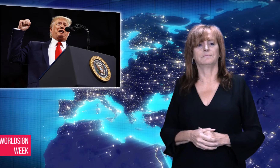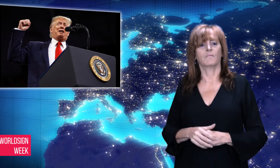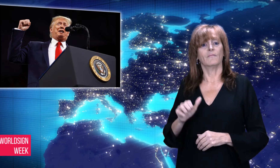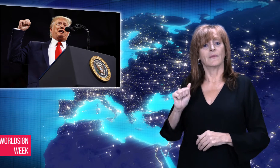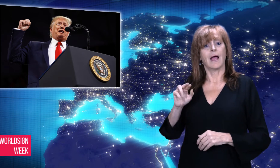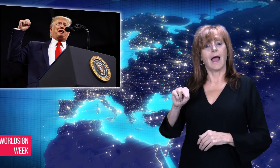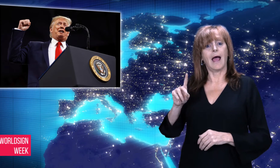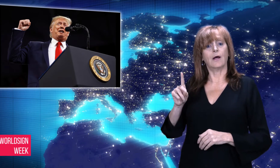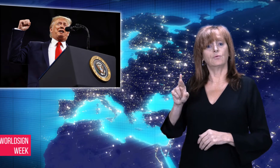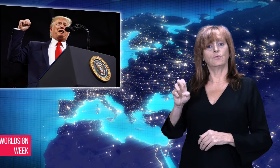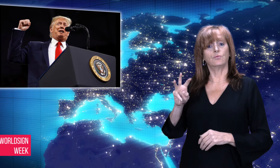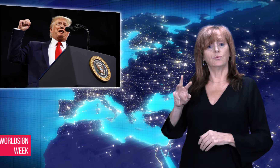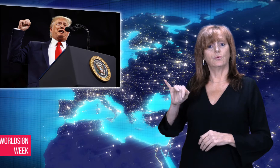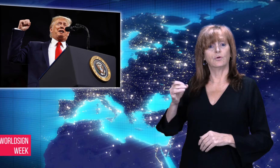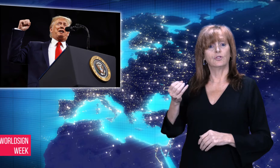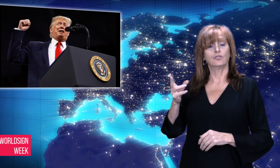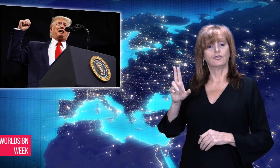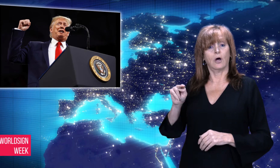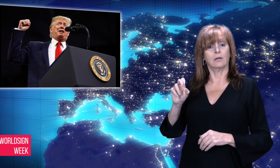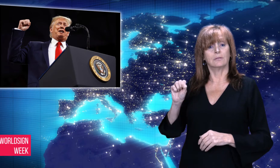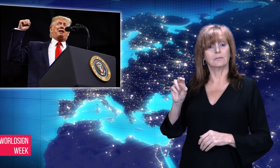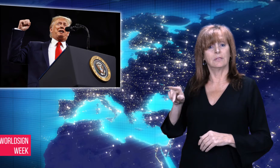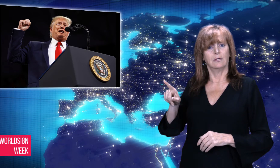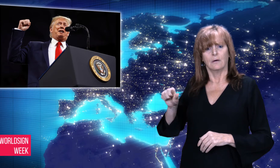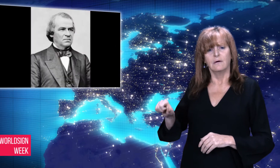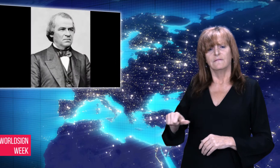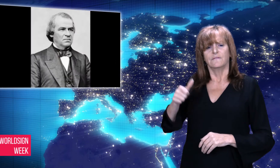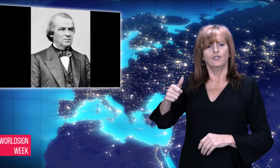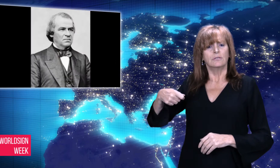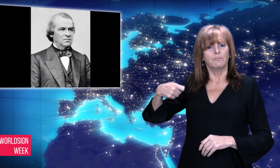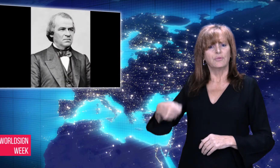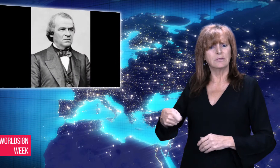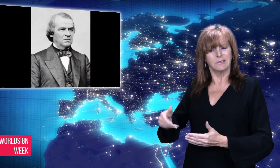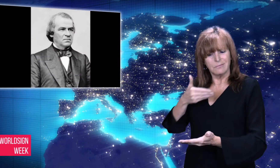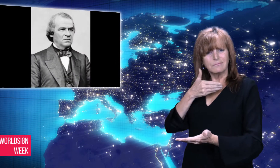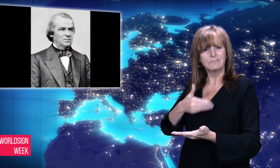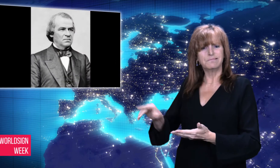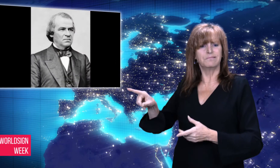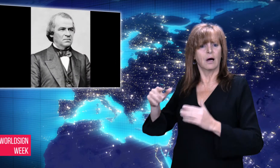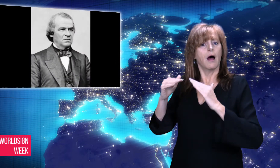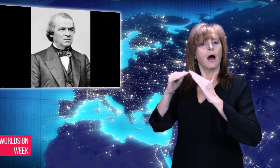since 1868. Andrew Johnson was the first US president